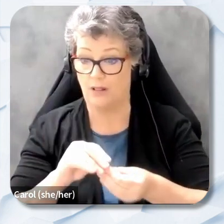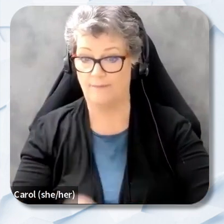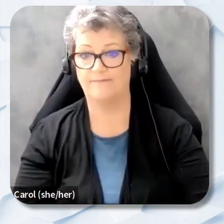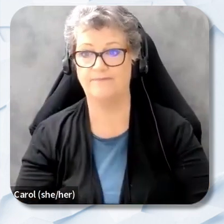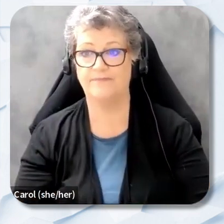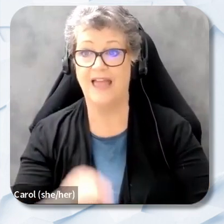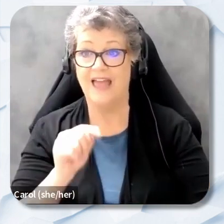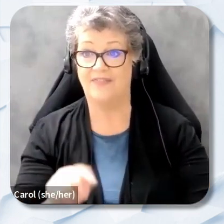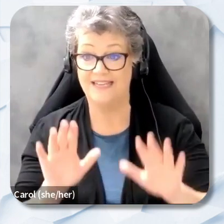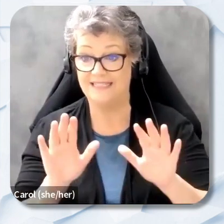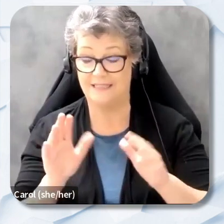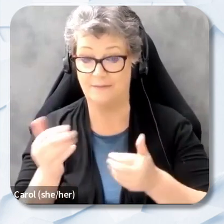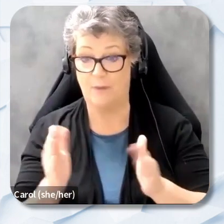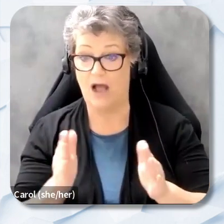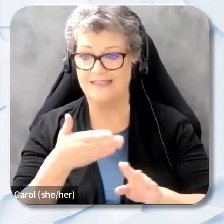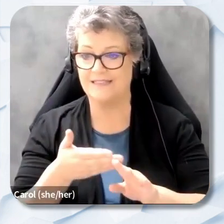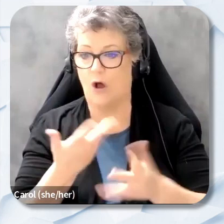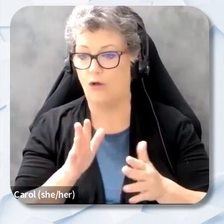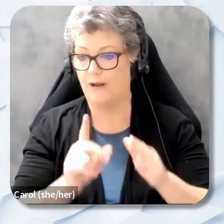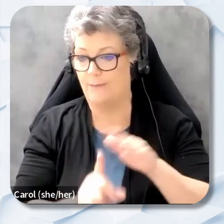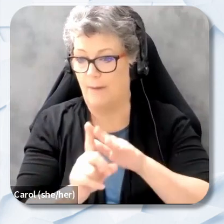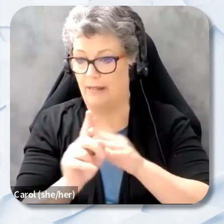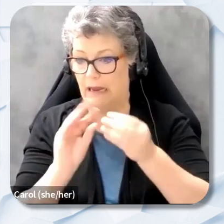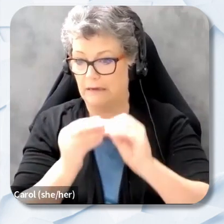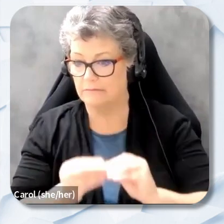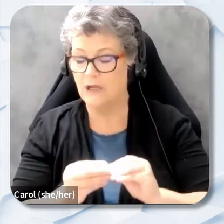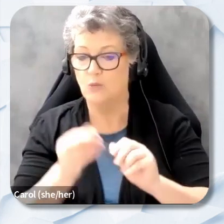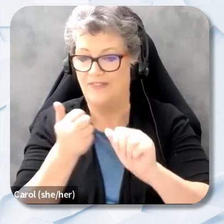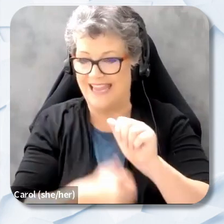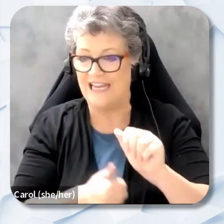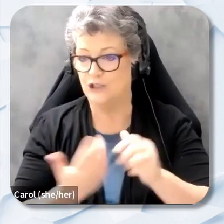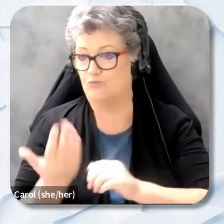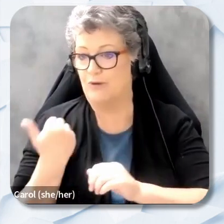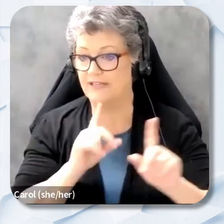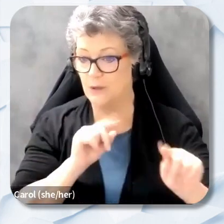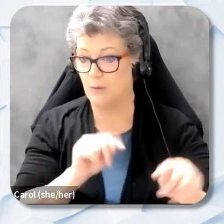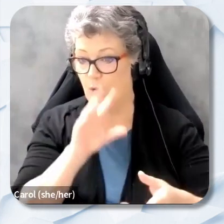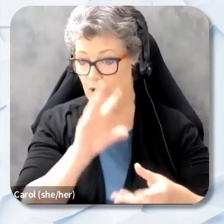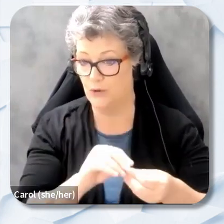This box will be prepopulated with each LEAs previously reported total from the books and